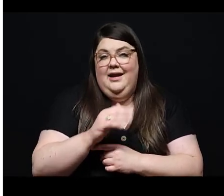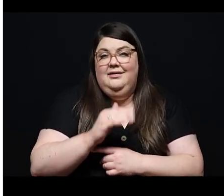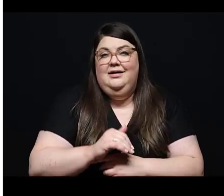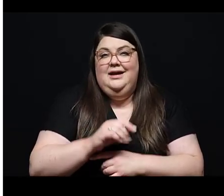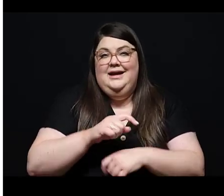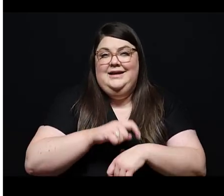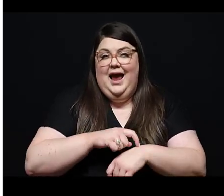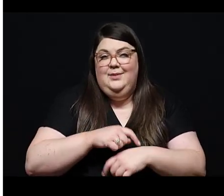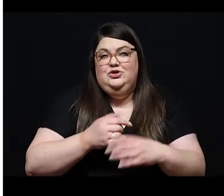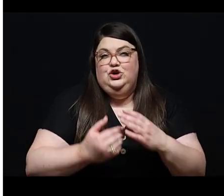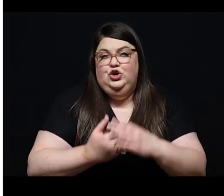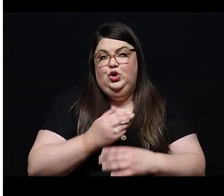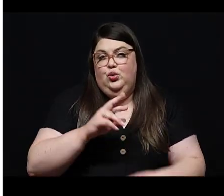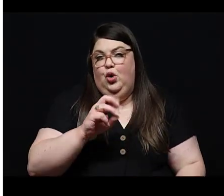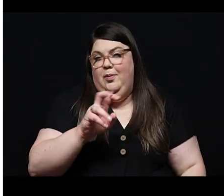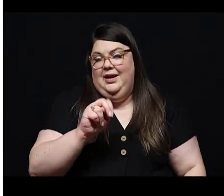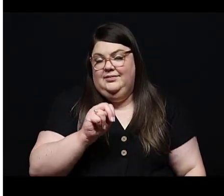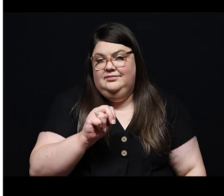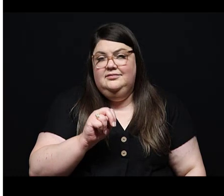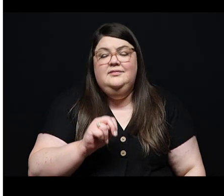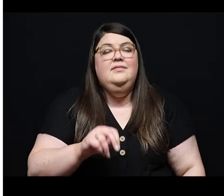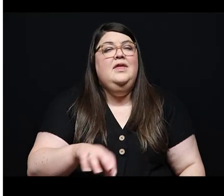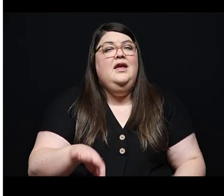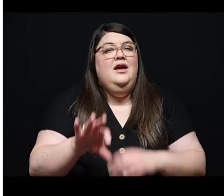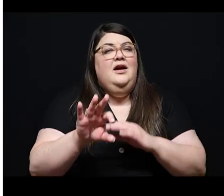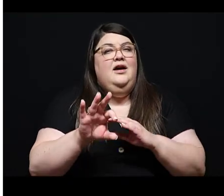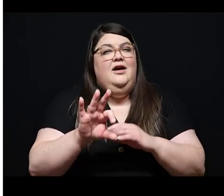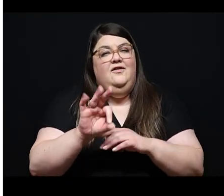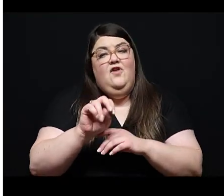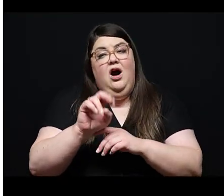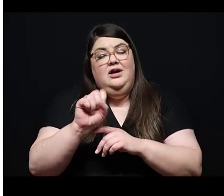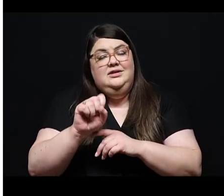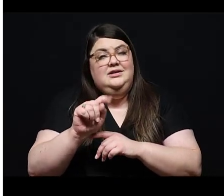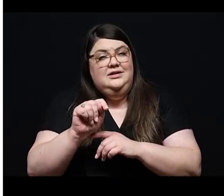Fonts sizes should also generally be kept between 12 and 18 point.